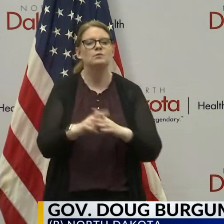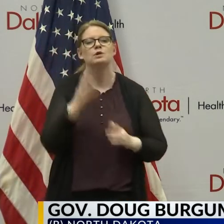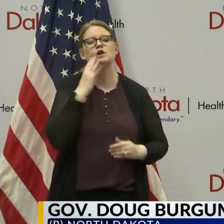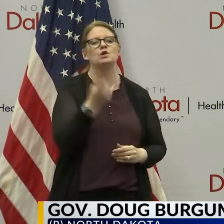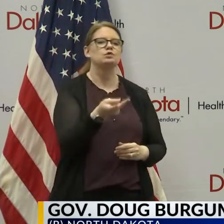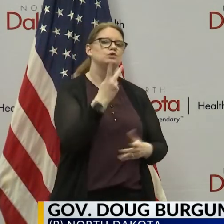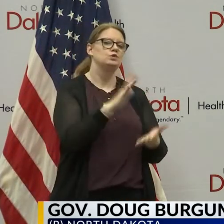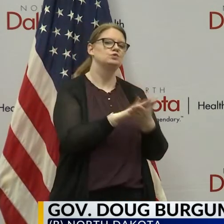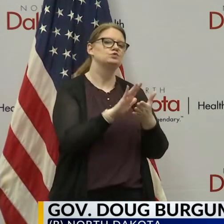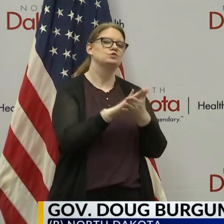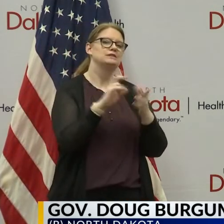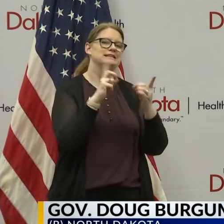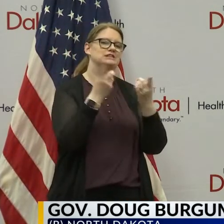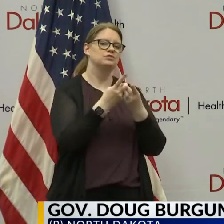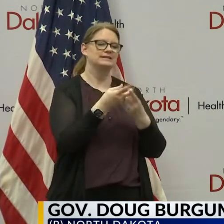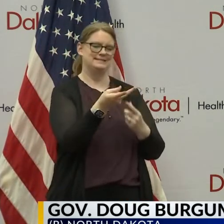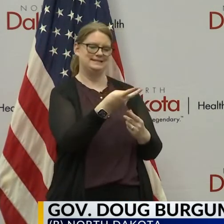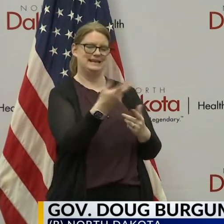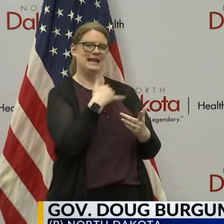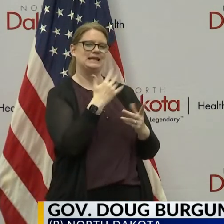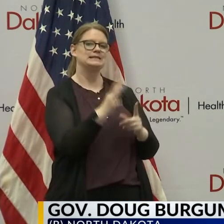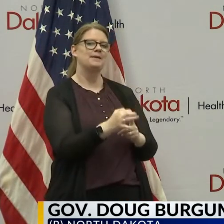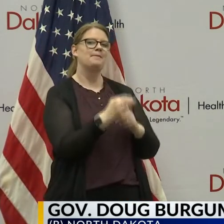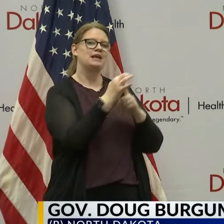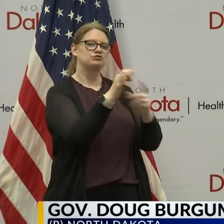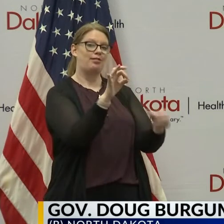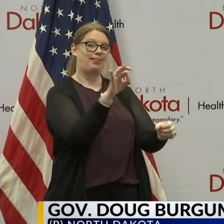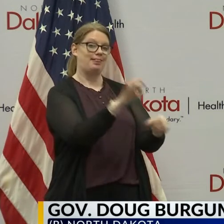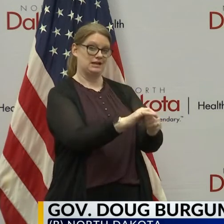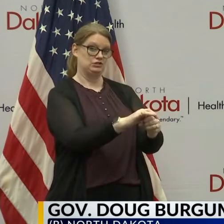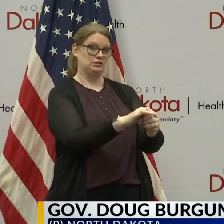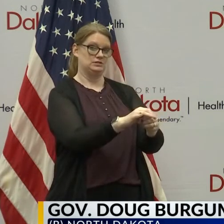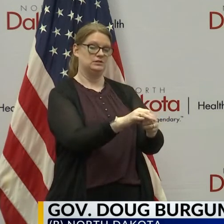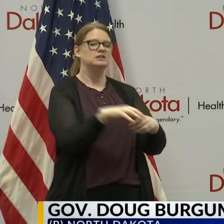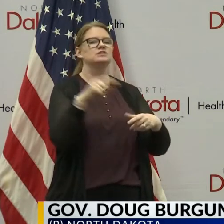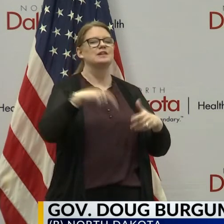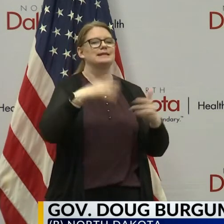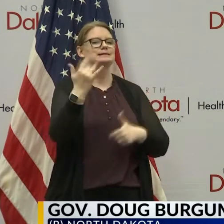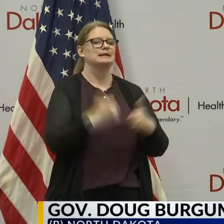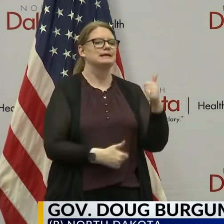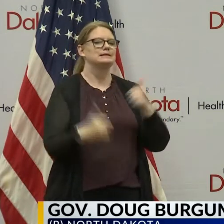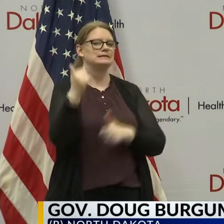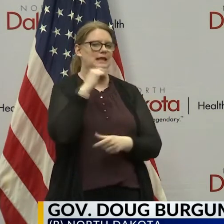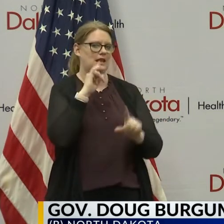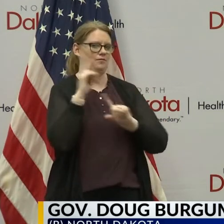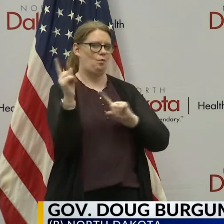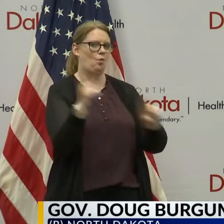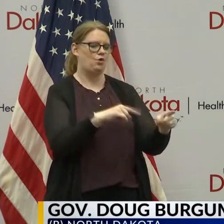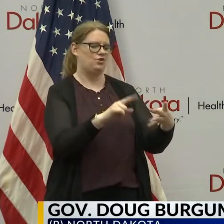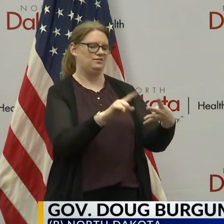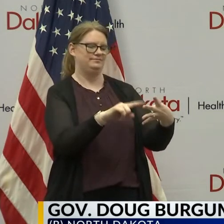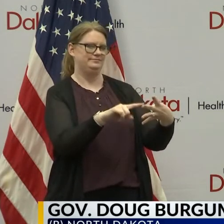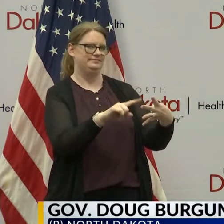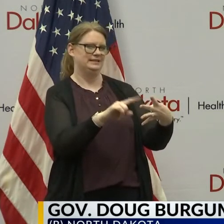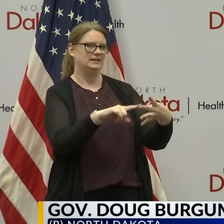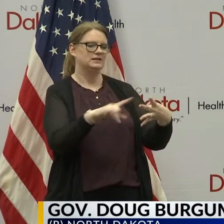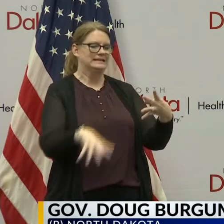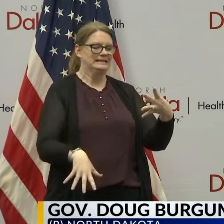BUT STILL HAD TO HAVE A PHYSICAL LOCATION TIERED WHAT WE LEARNED IS THAT THERE WERE AT LEAST TWO SCHOOL DISTRICTS THAT WE KNEW WELL FOR HAVING SPECIAL ELECTIONS.